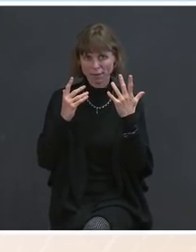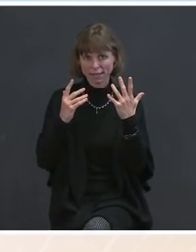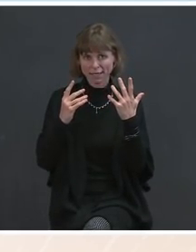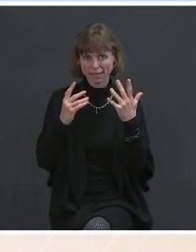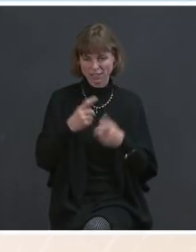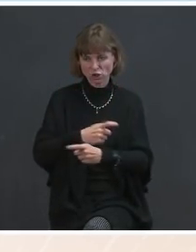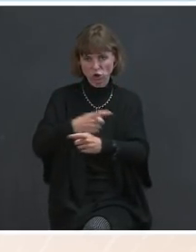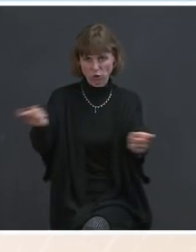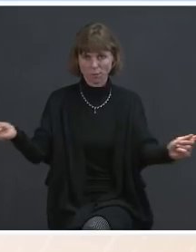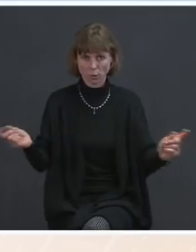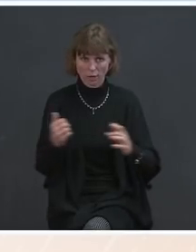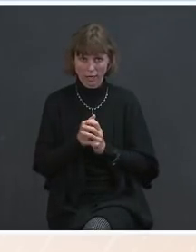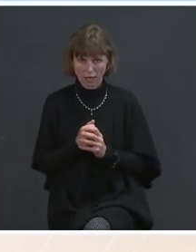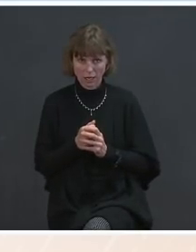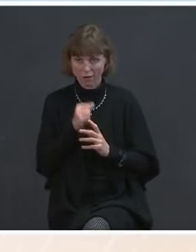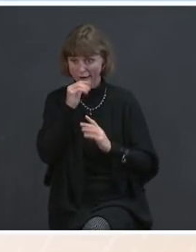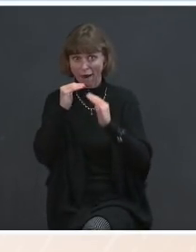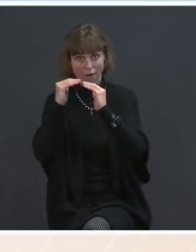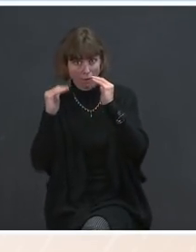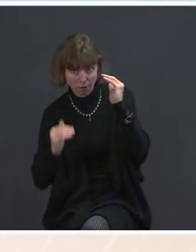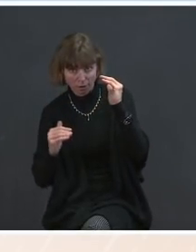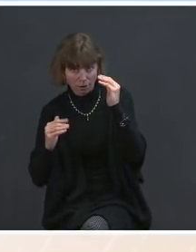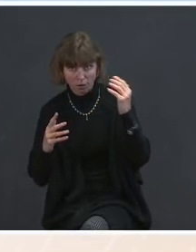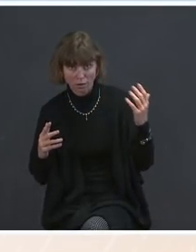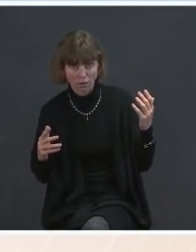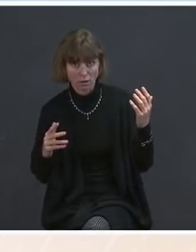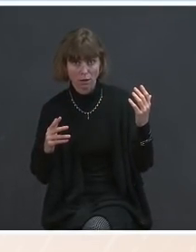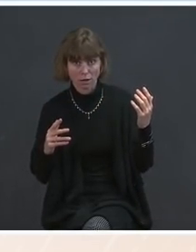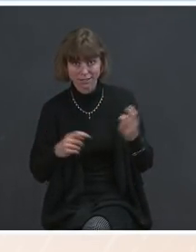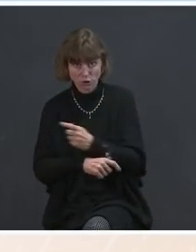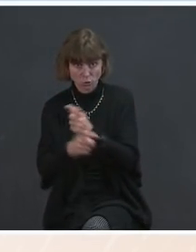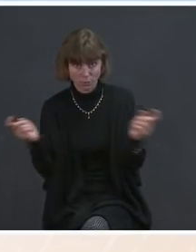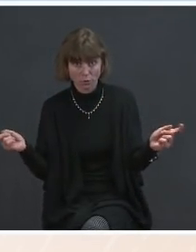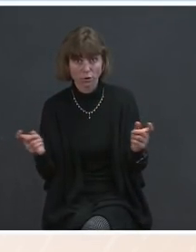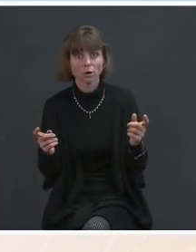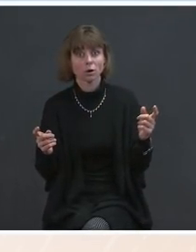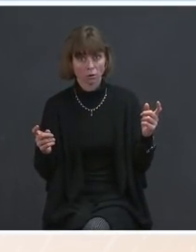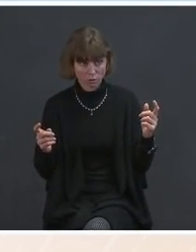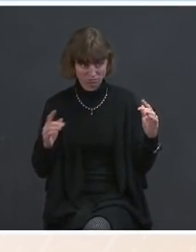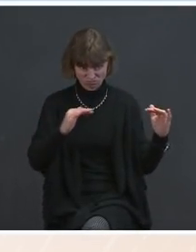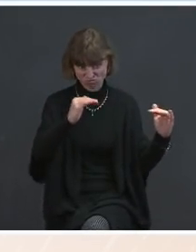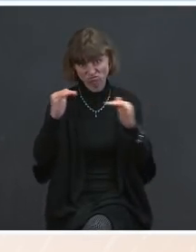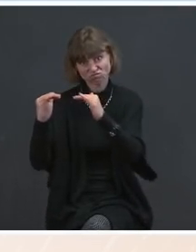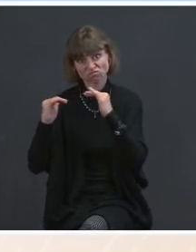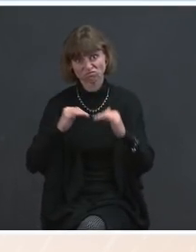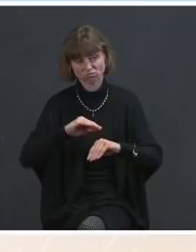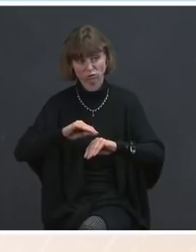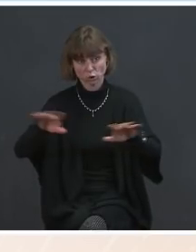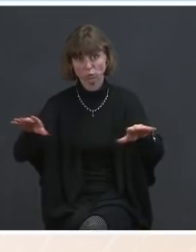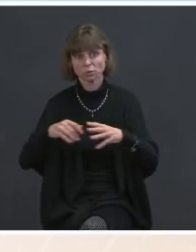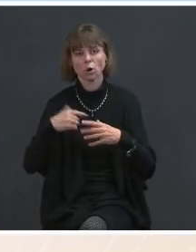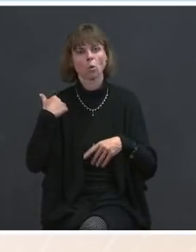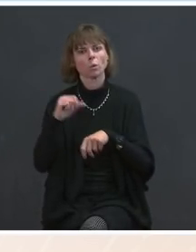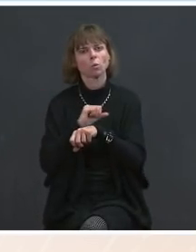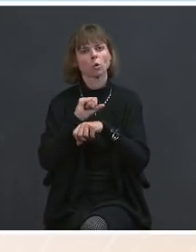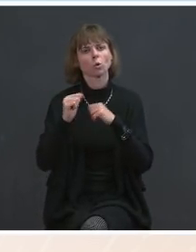The other piece is that we work with local health officials across the state. Right? We work with officials, you know,